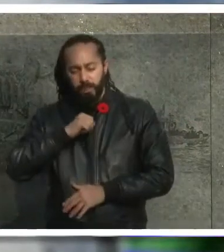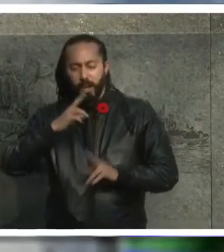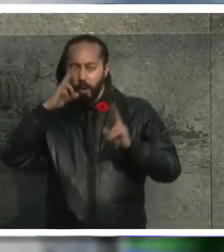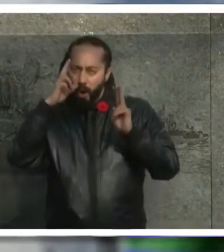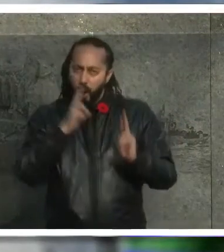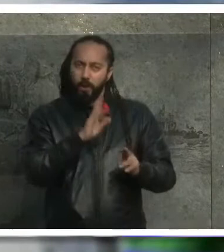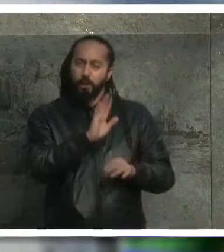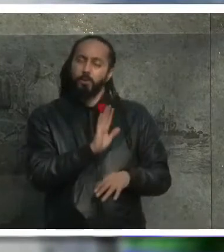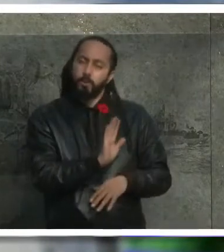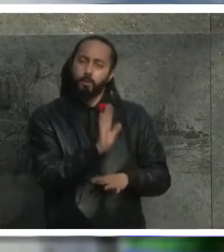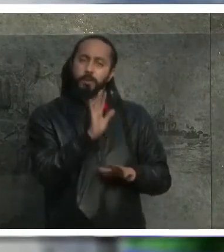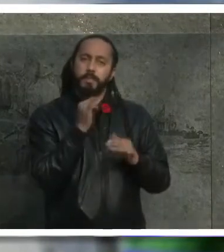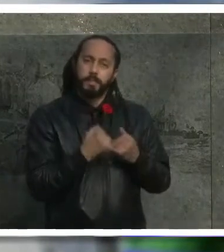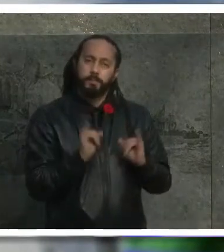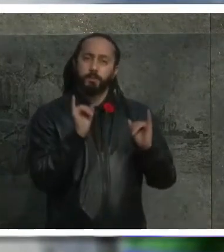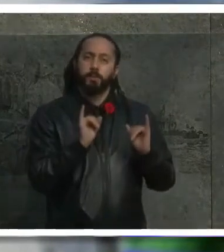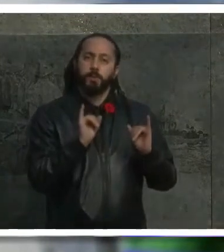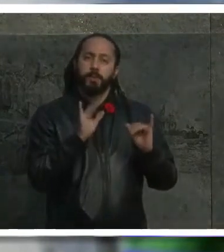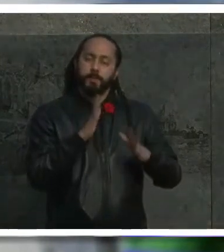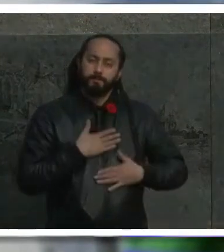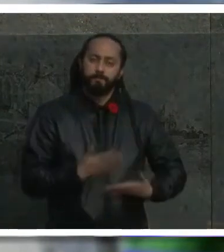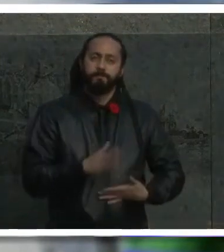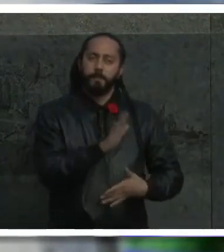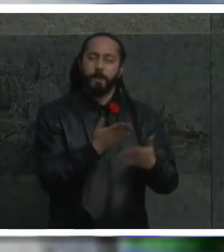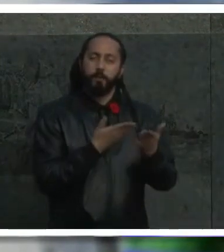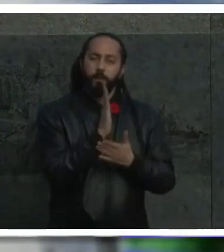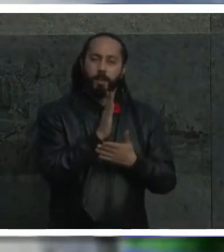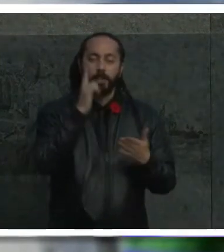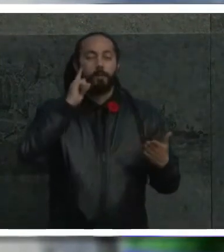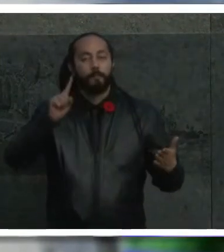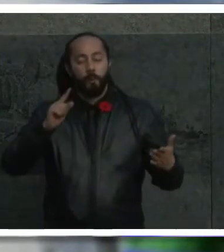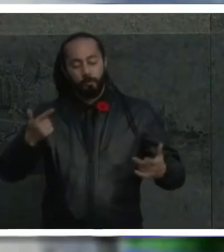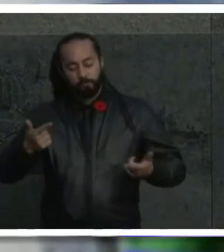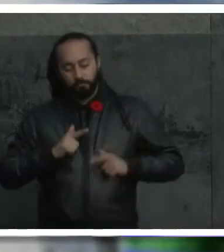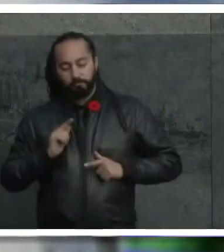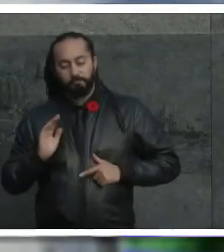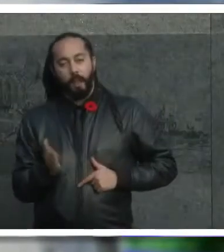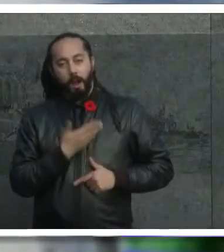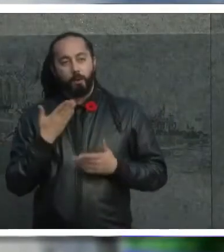still felt by many first nation veterans today. We will continue to be resilient and honour